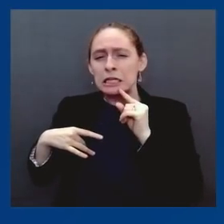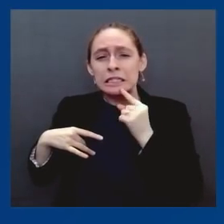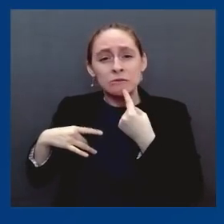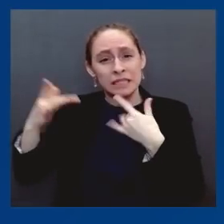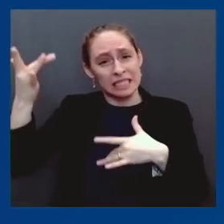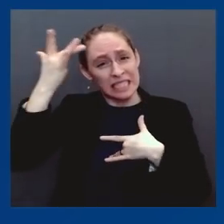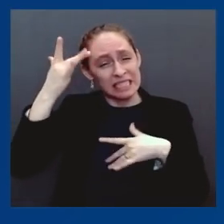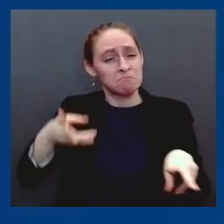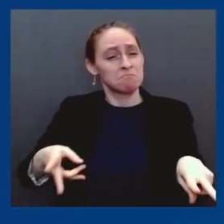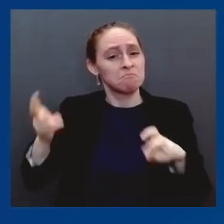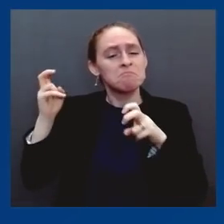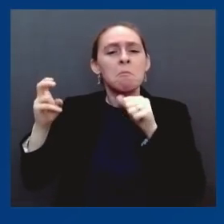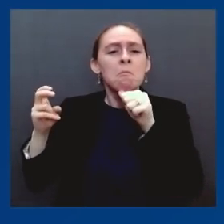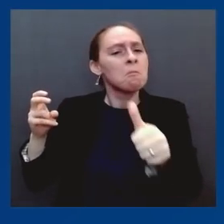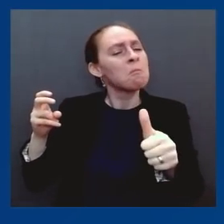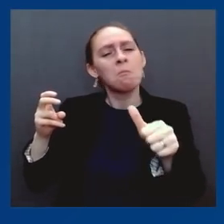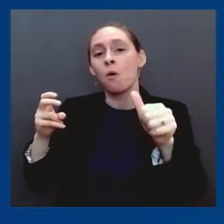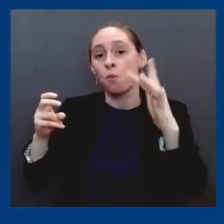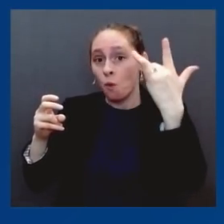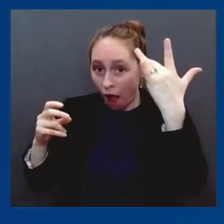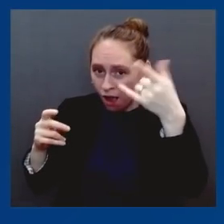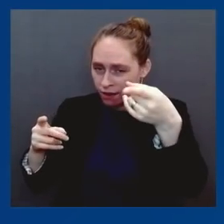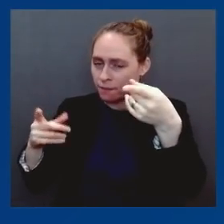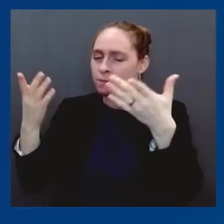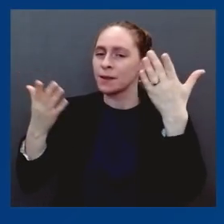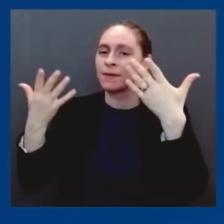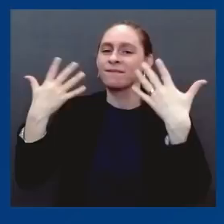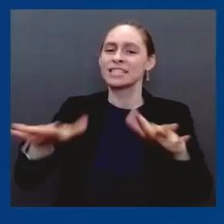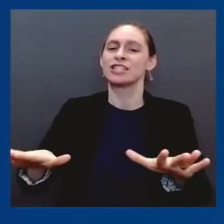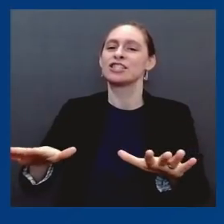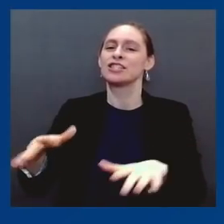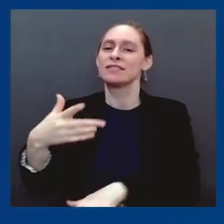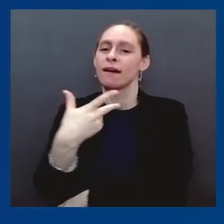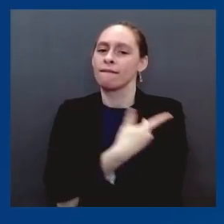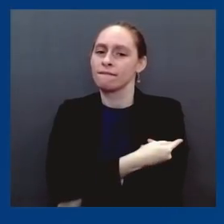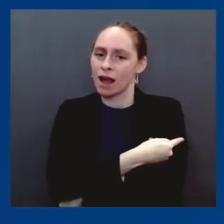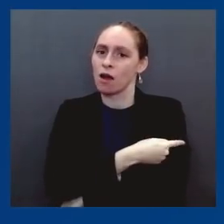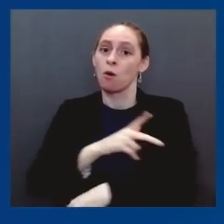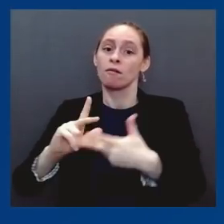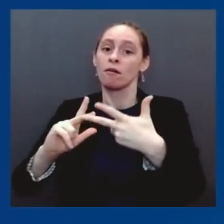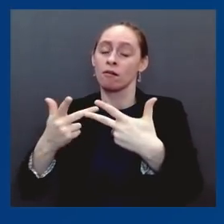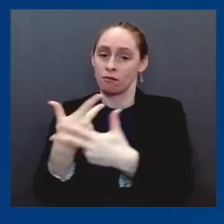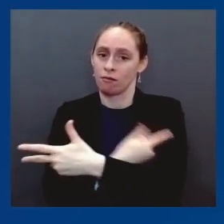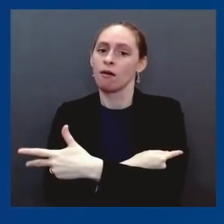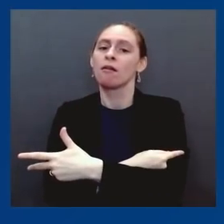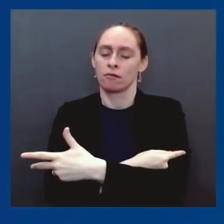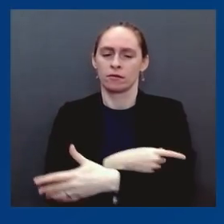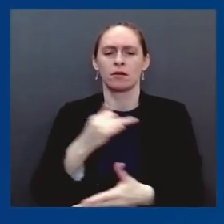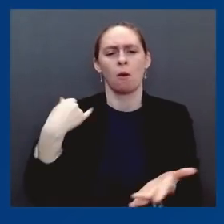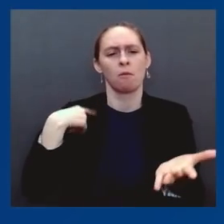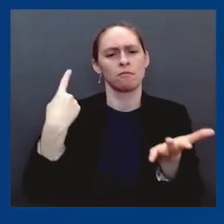which is a decrease of about 7 percent over the previous week. As you continue to watch these trends,